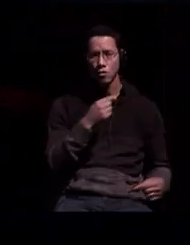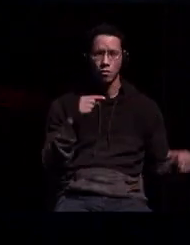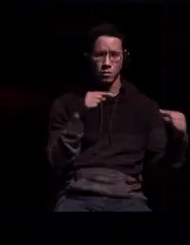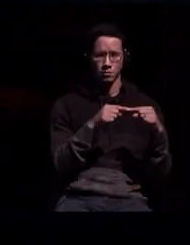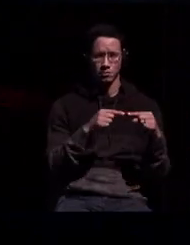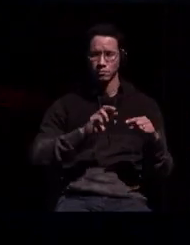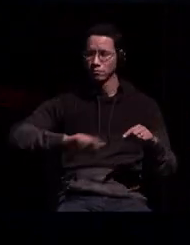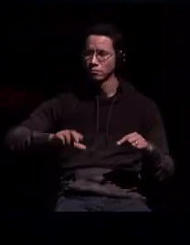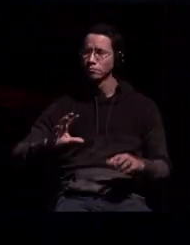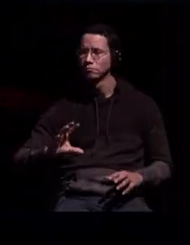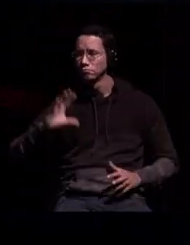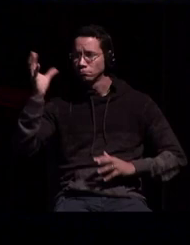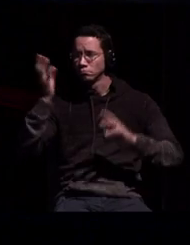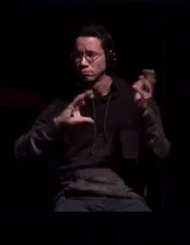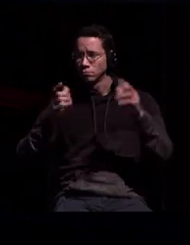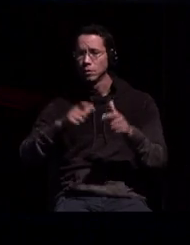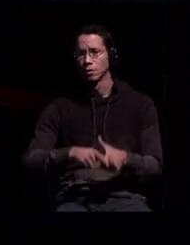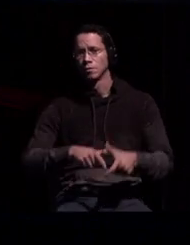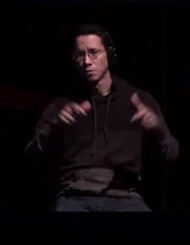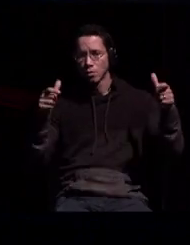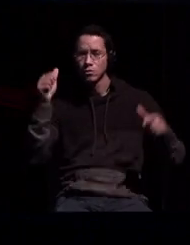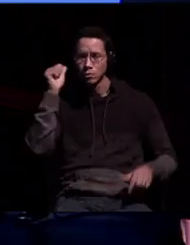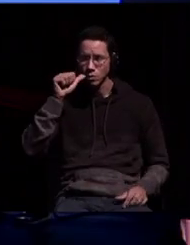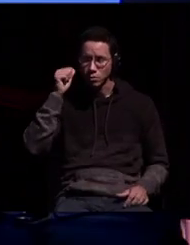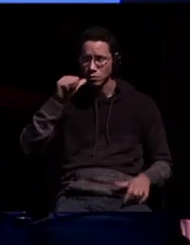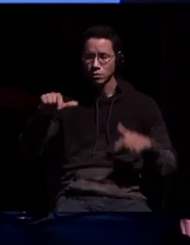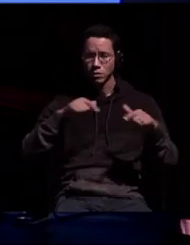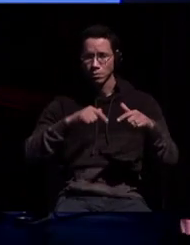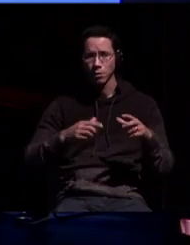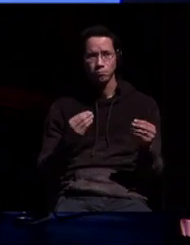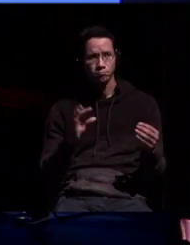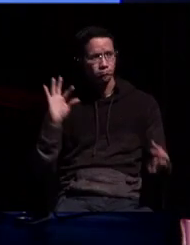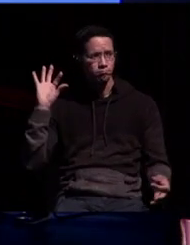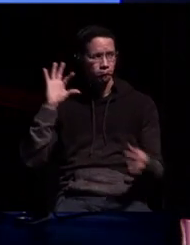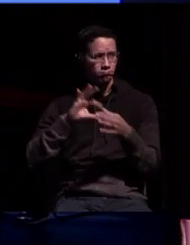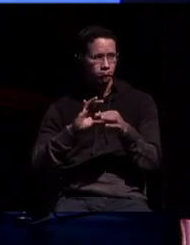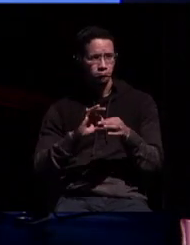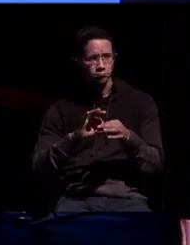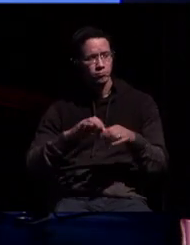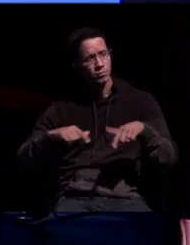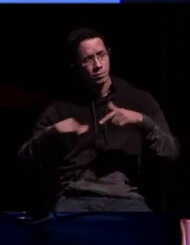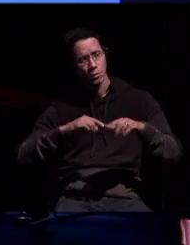most women do tasks associated with homework and care.